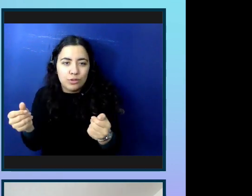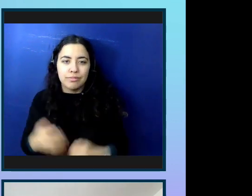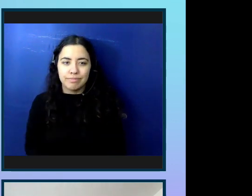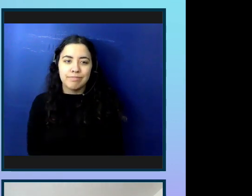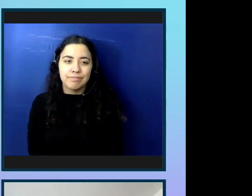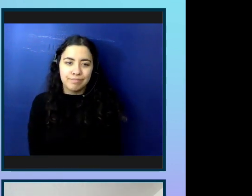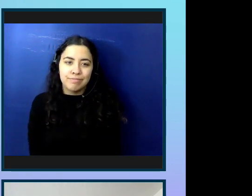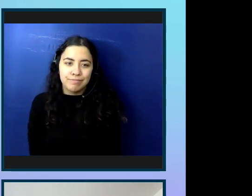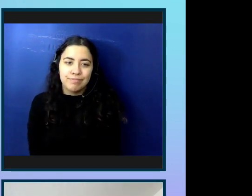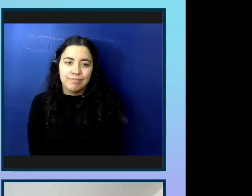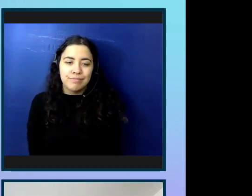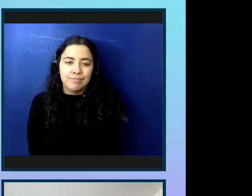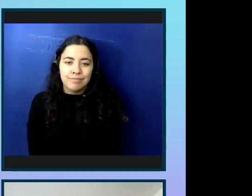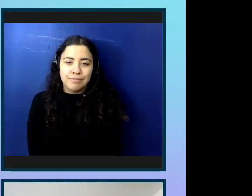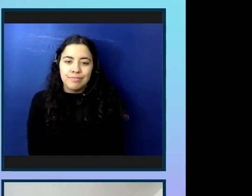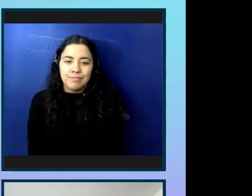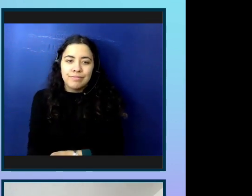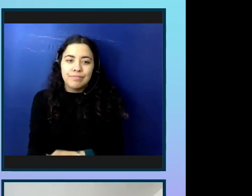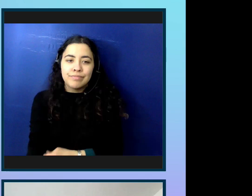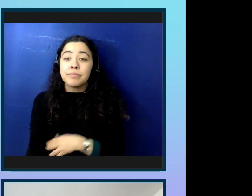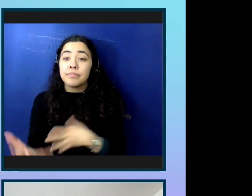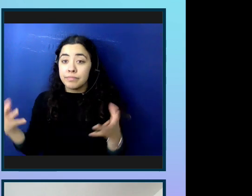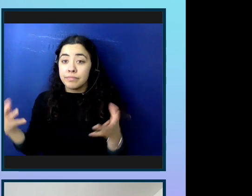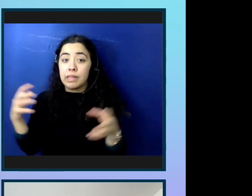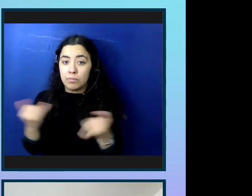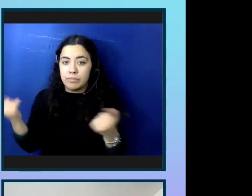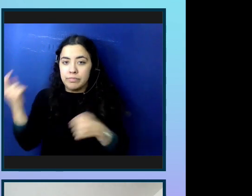So today in summary, we've talked about what cognitive disabilities are,